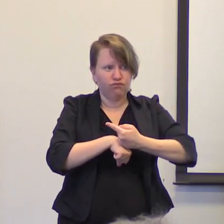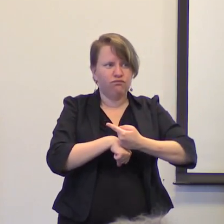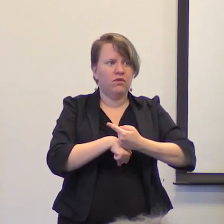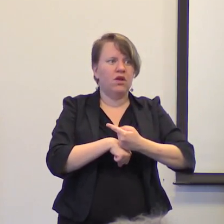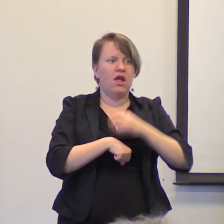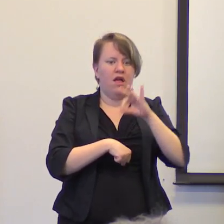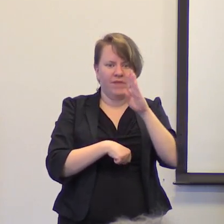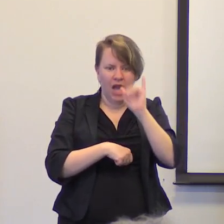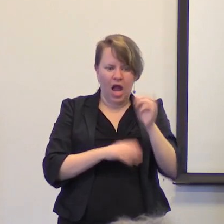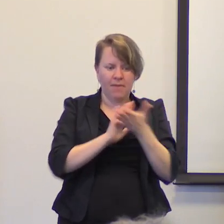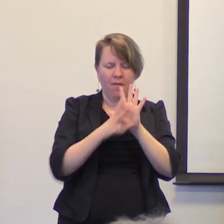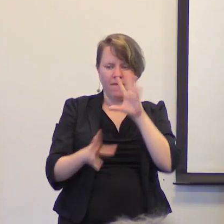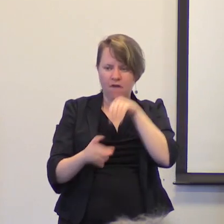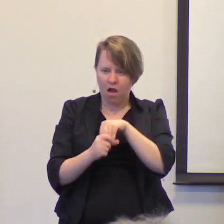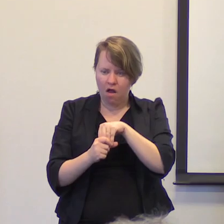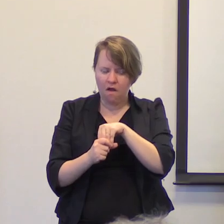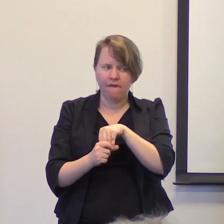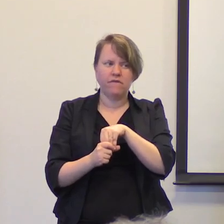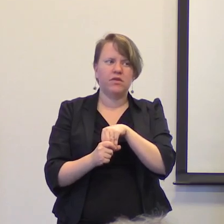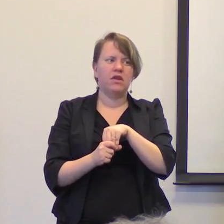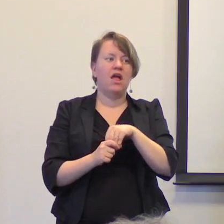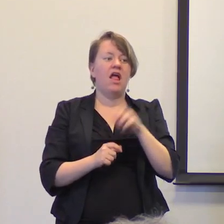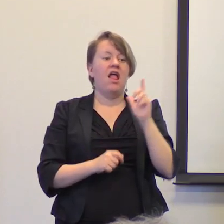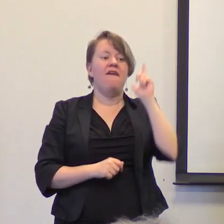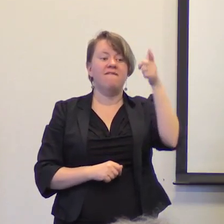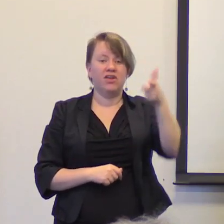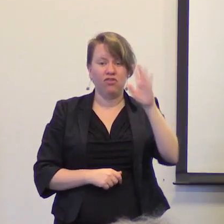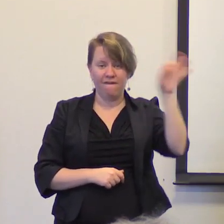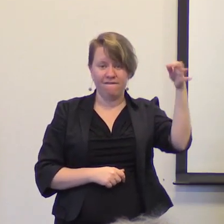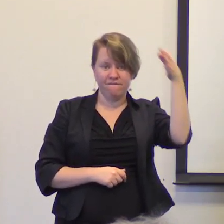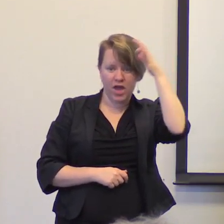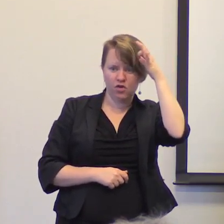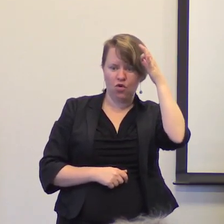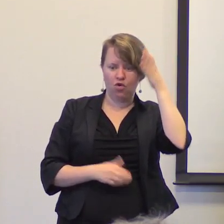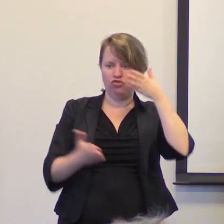Eventually, federal charges were dropped.